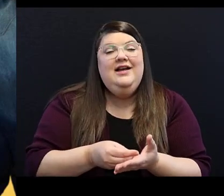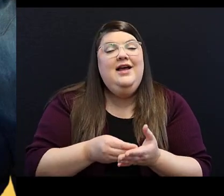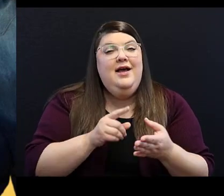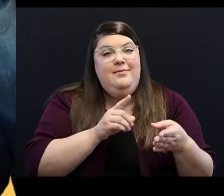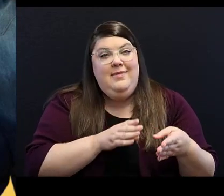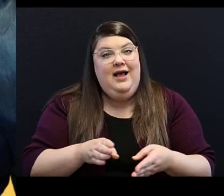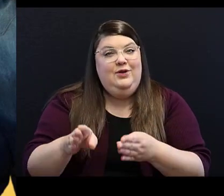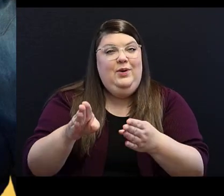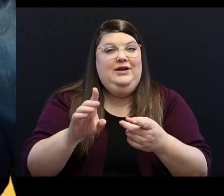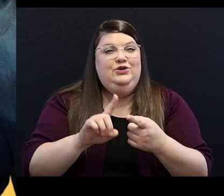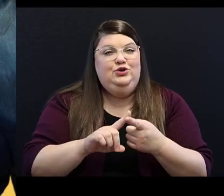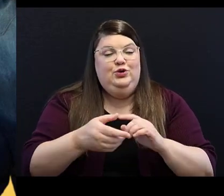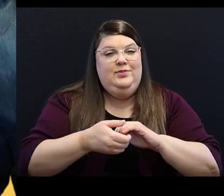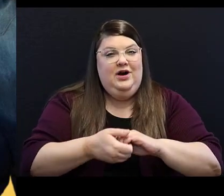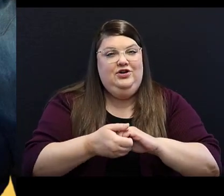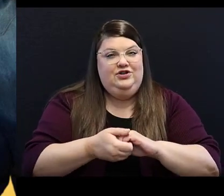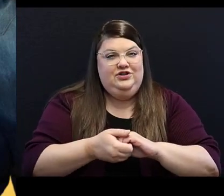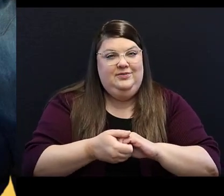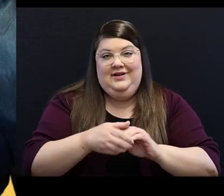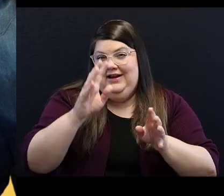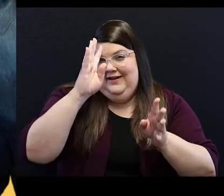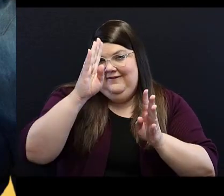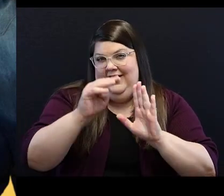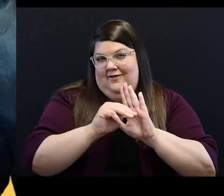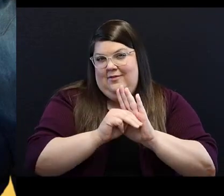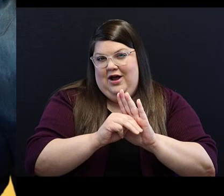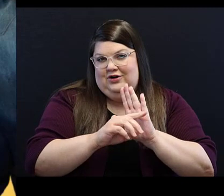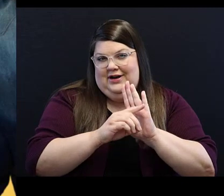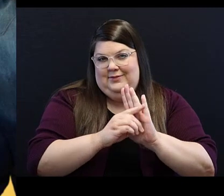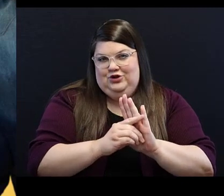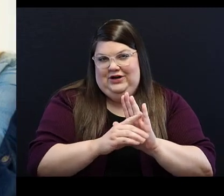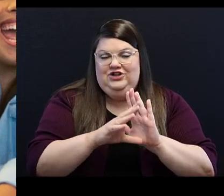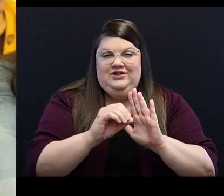Pathways to Partnerships Innovative Model Demonstration Project”.